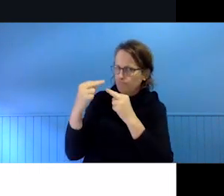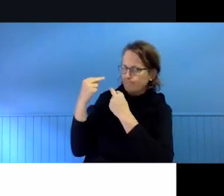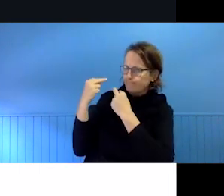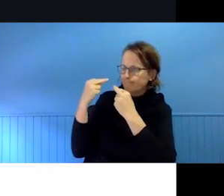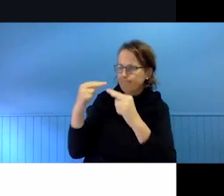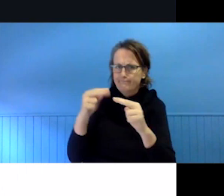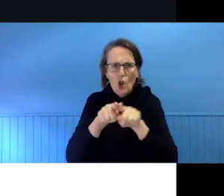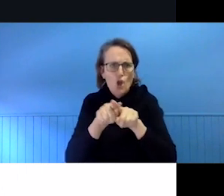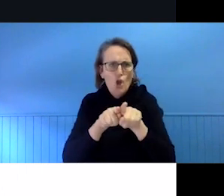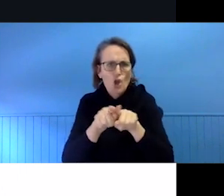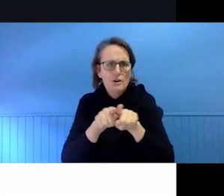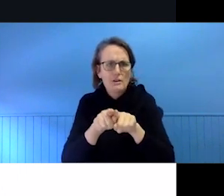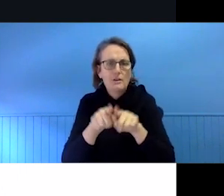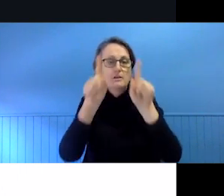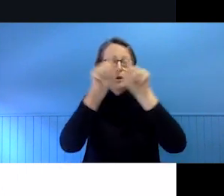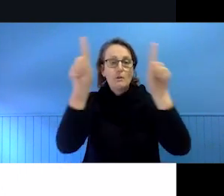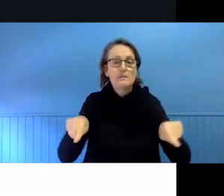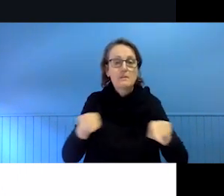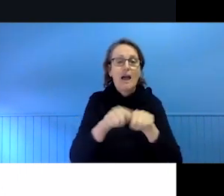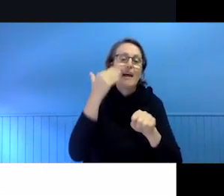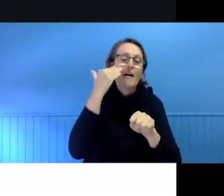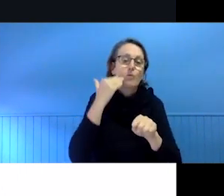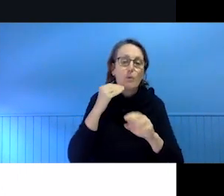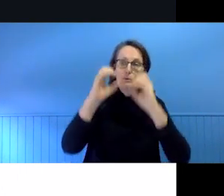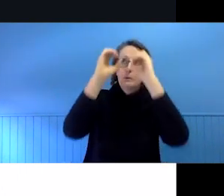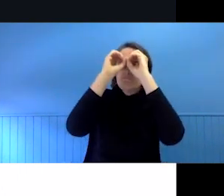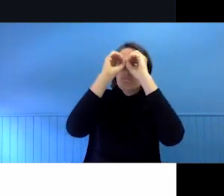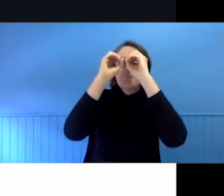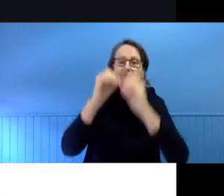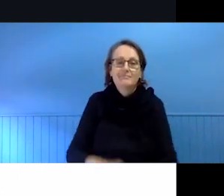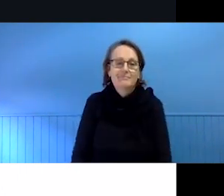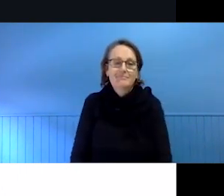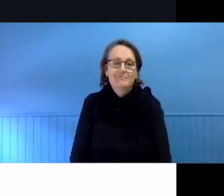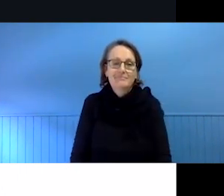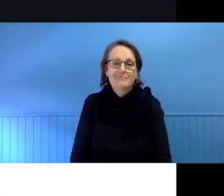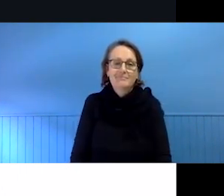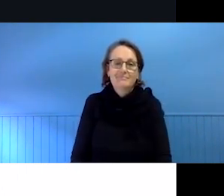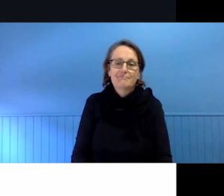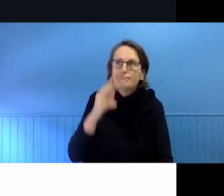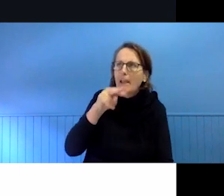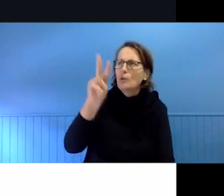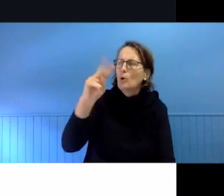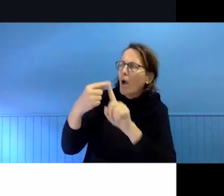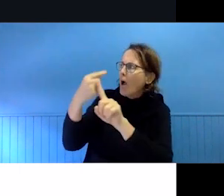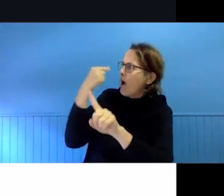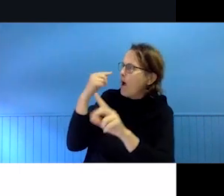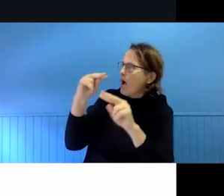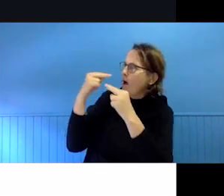And so this slide has a picture of a woman with binoculars having a look at what has happened.